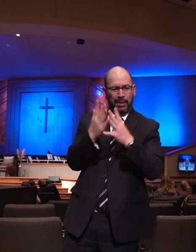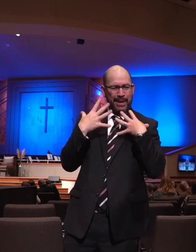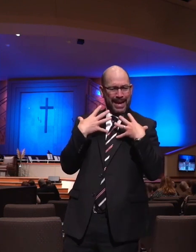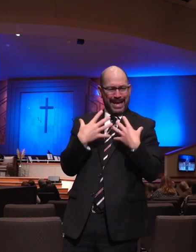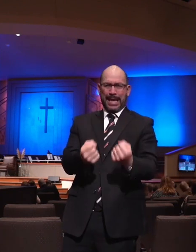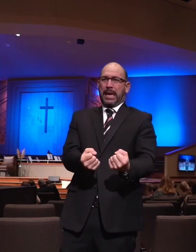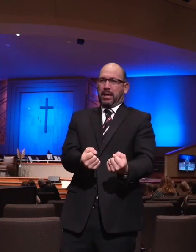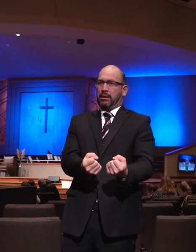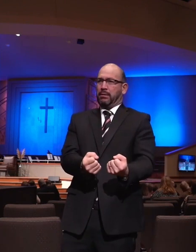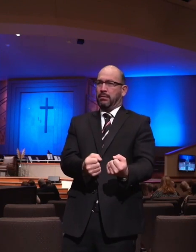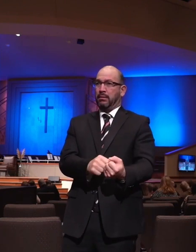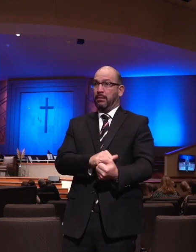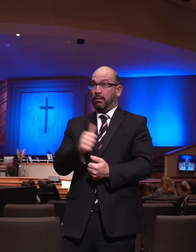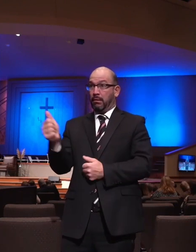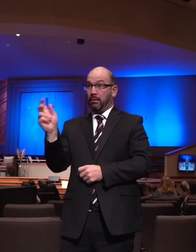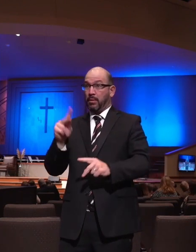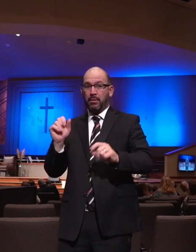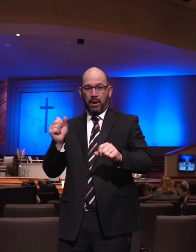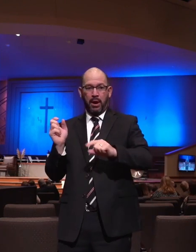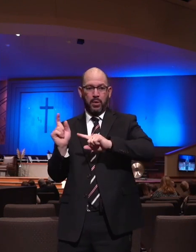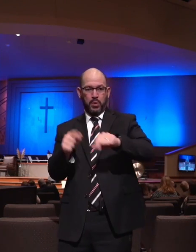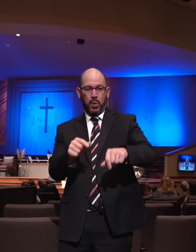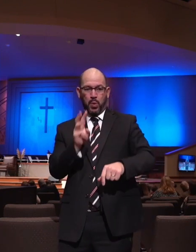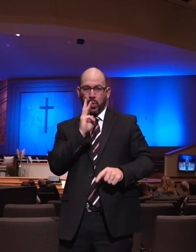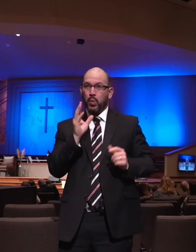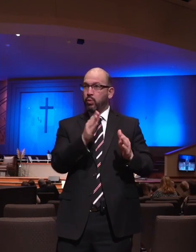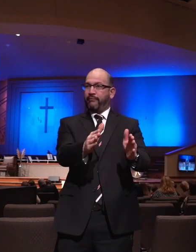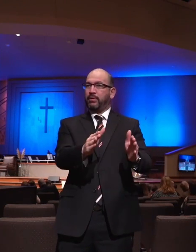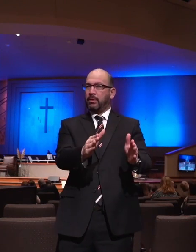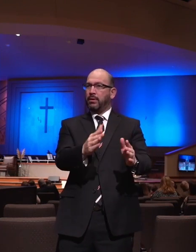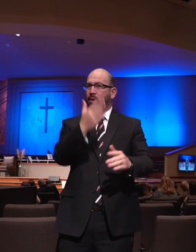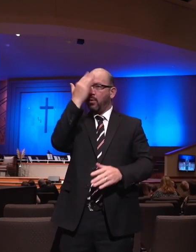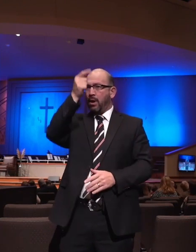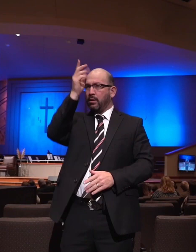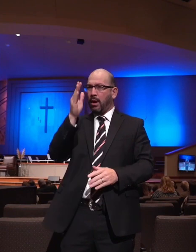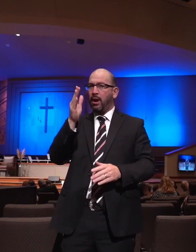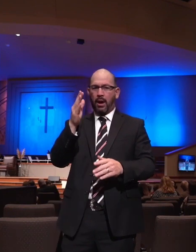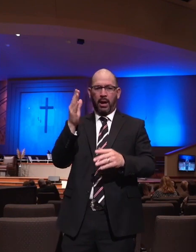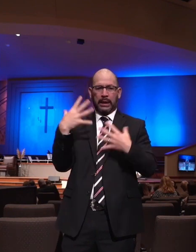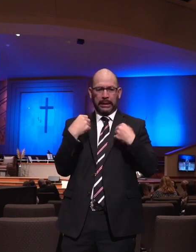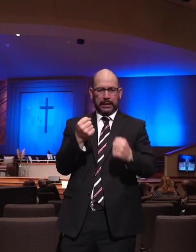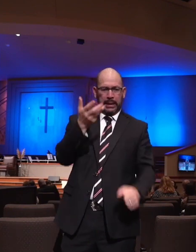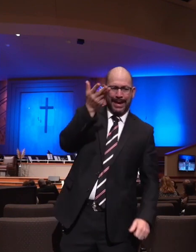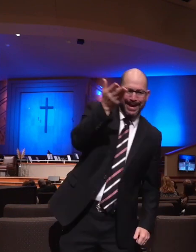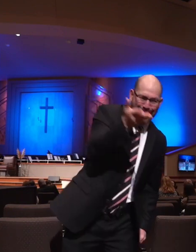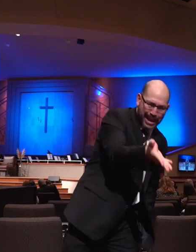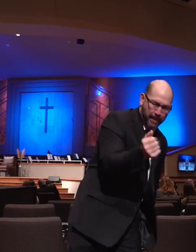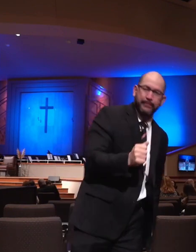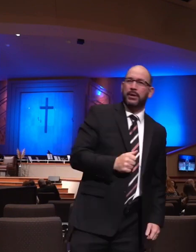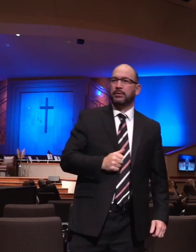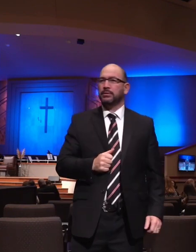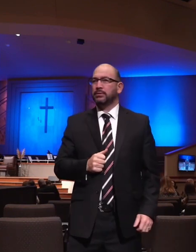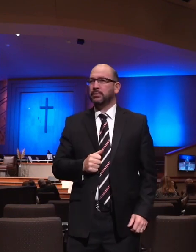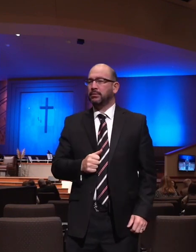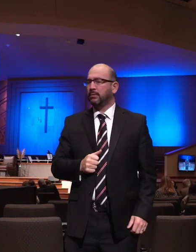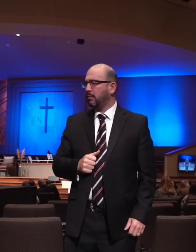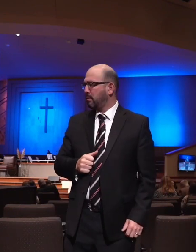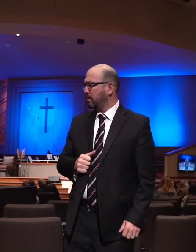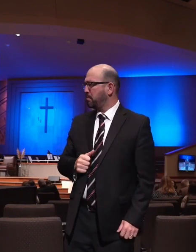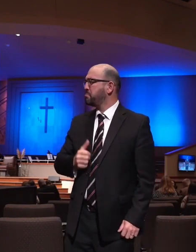other lepers the other lepers could have jumped in the river why is Naaman healed oh he was well he was a great man and he